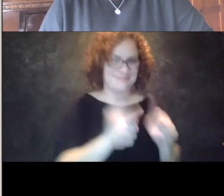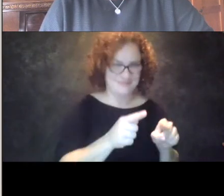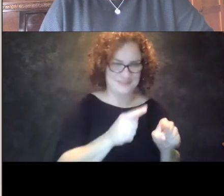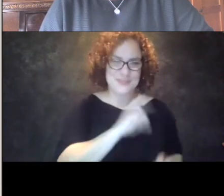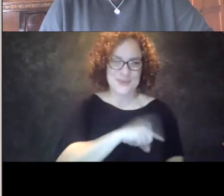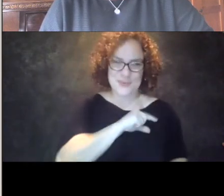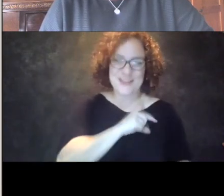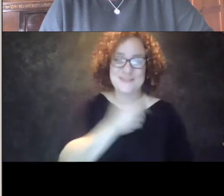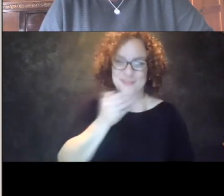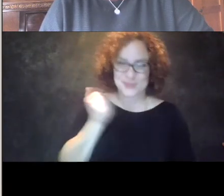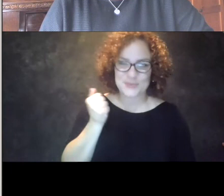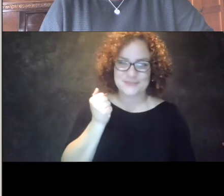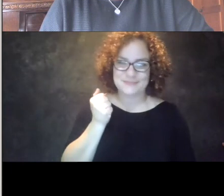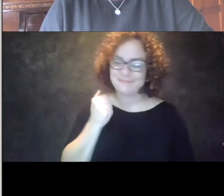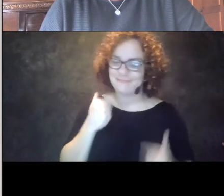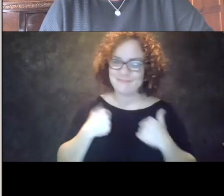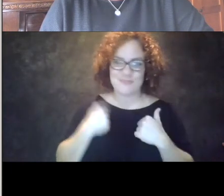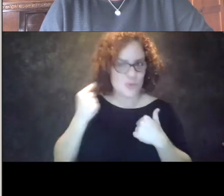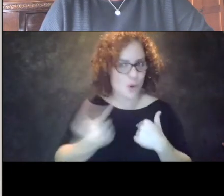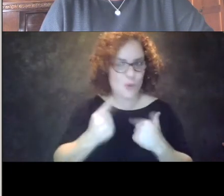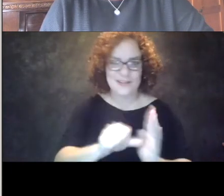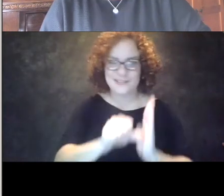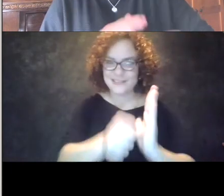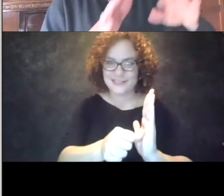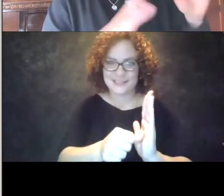when I've been in a position to support these relationships to develop whether when I was